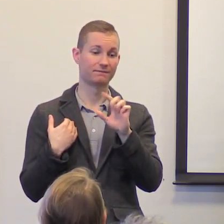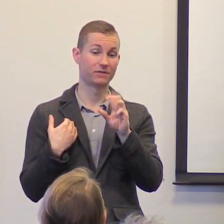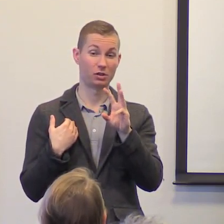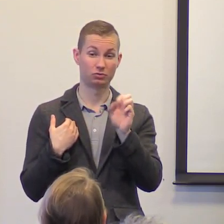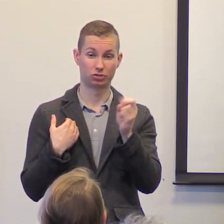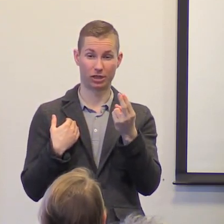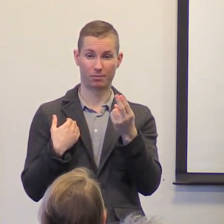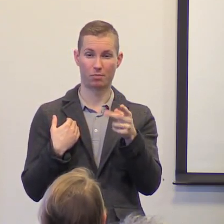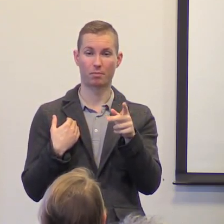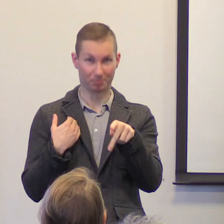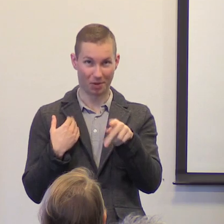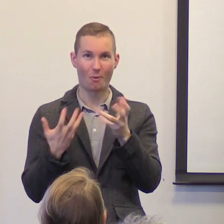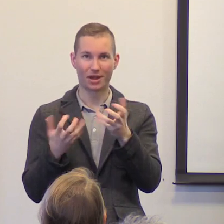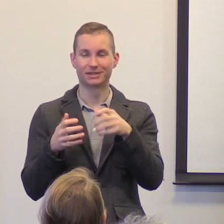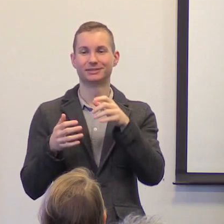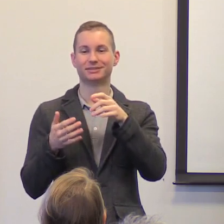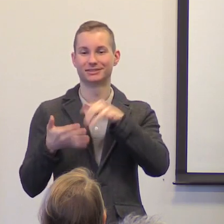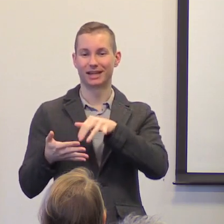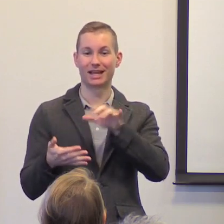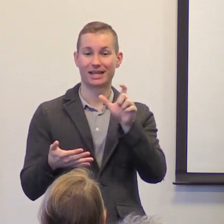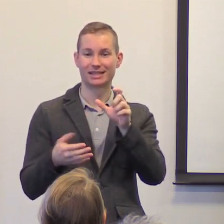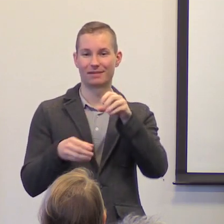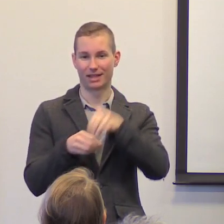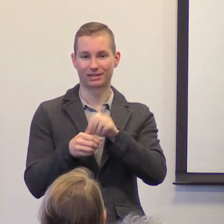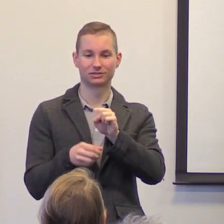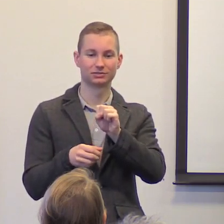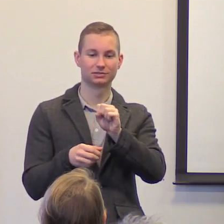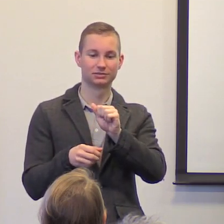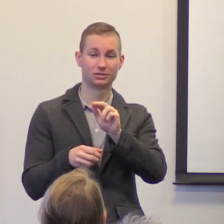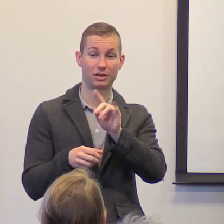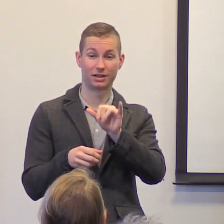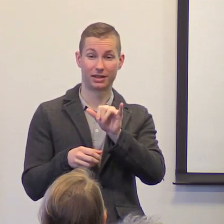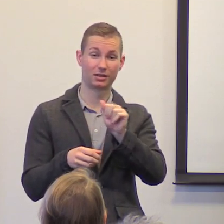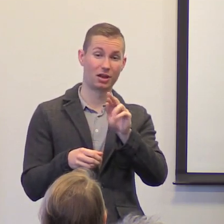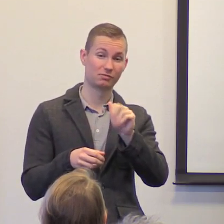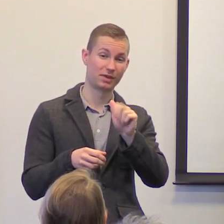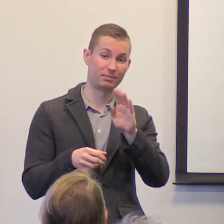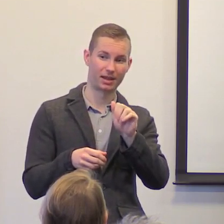Arabia, and they arrested him and dragged him all over the country and detained him.